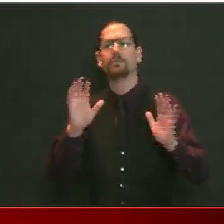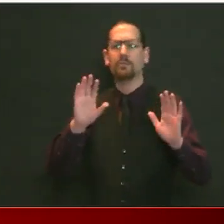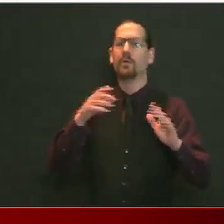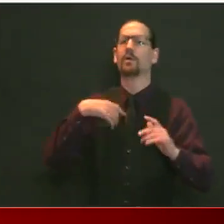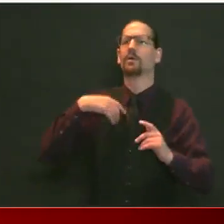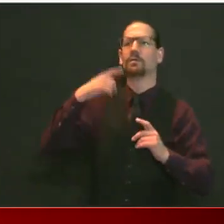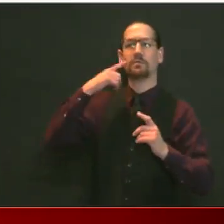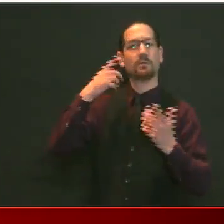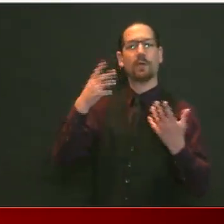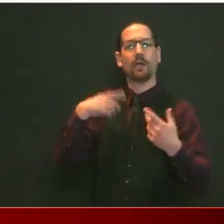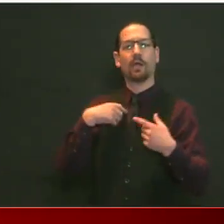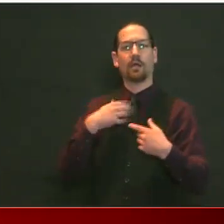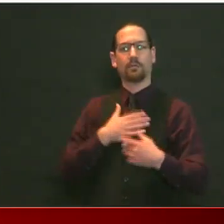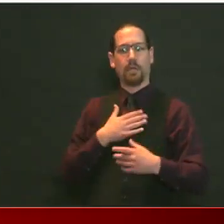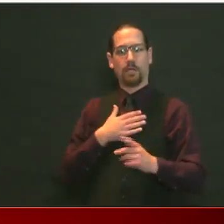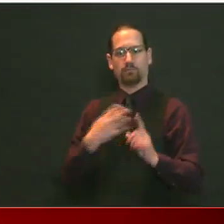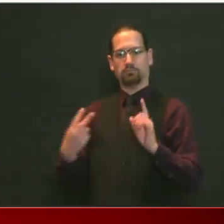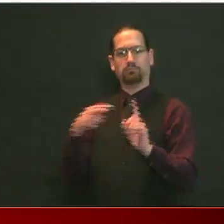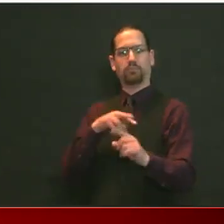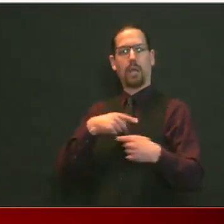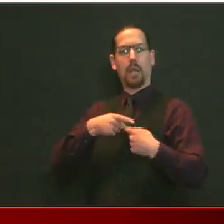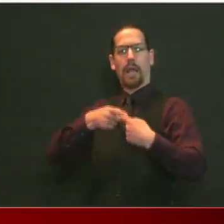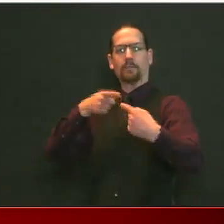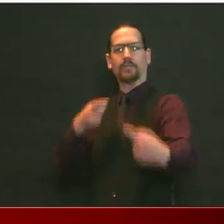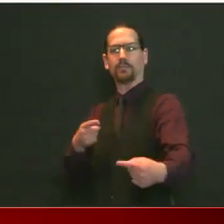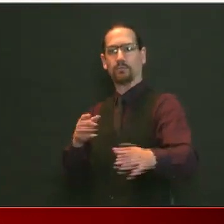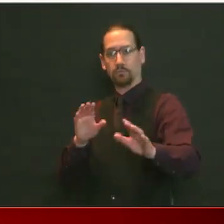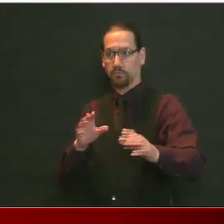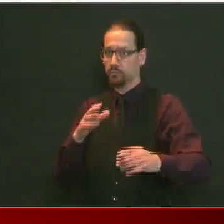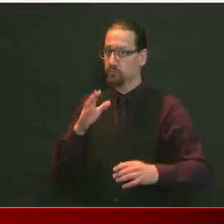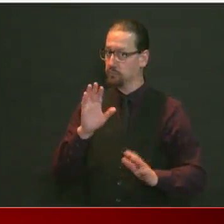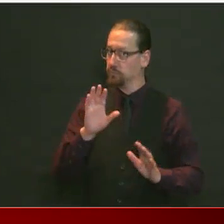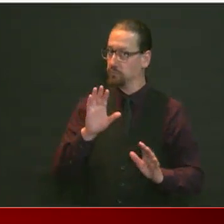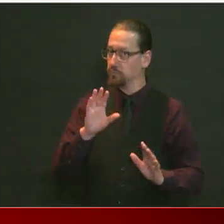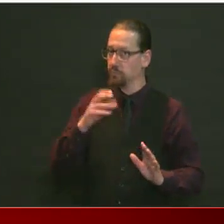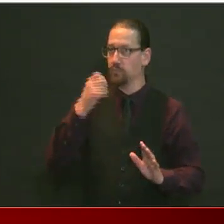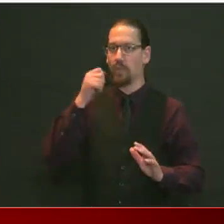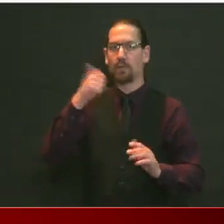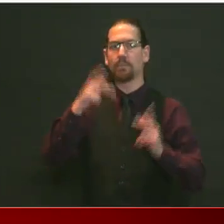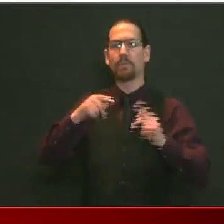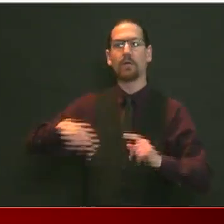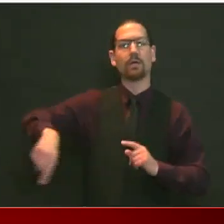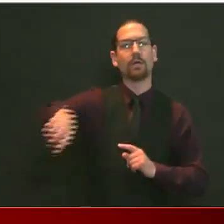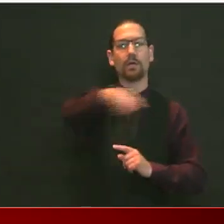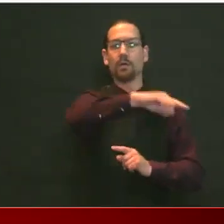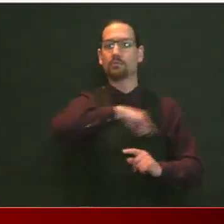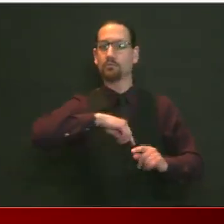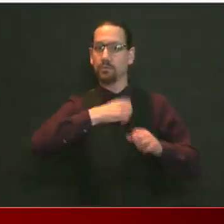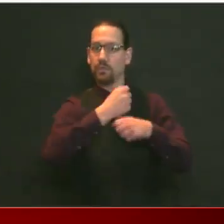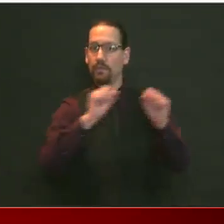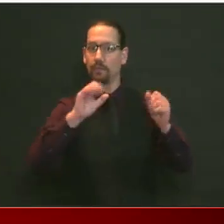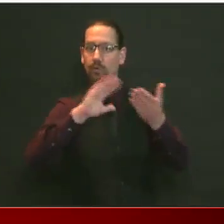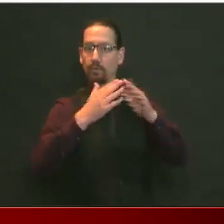WITH RESPECT TO THE REST OF IT, I HAVE THE OPPOSITE TAKE WHICH IS THE REASON THAT WE'VE DONE